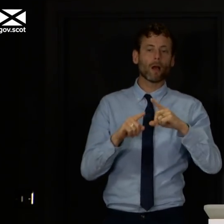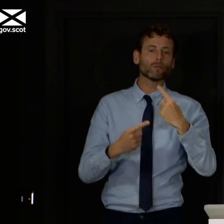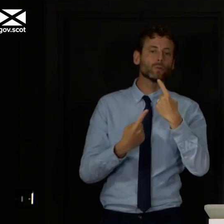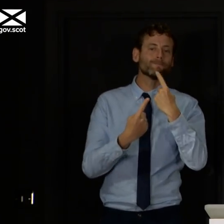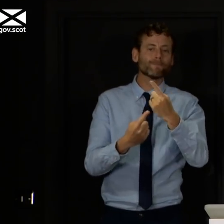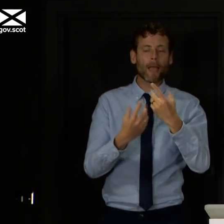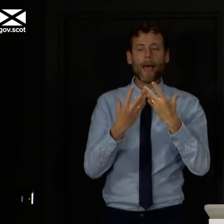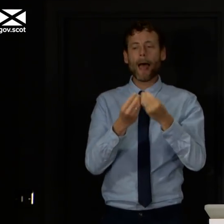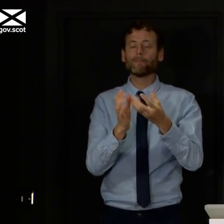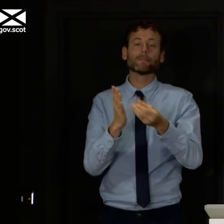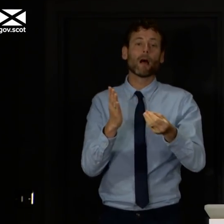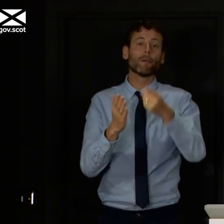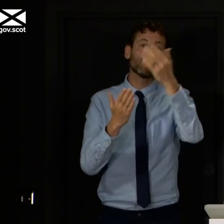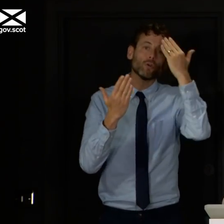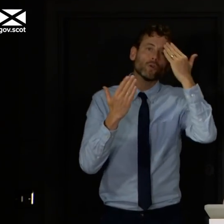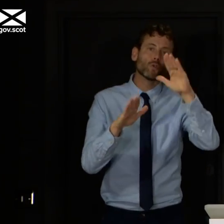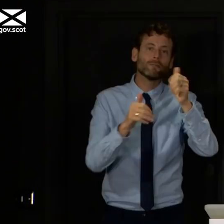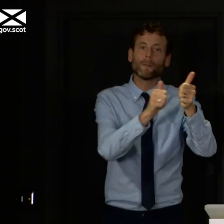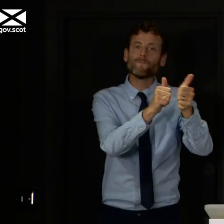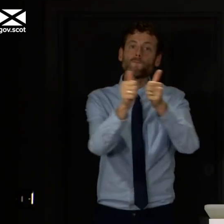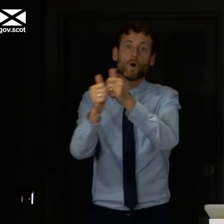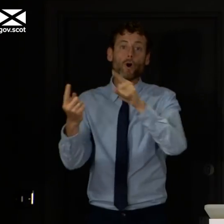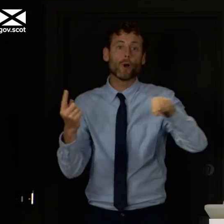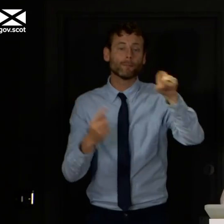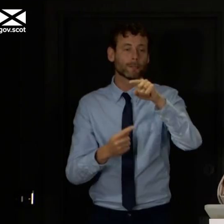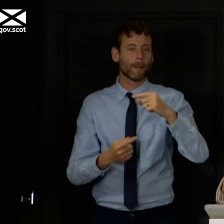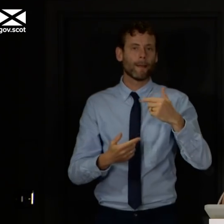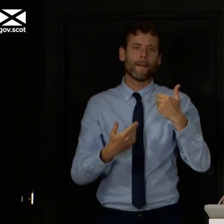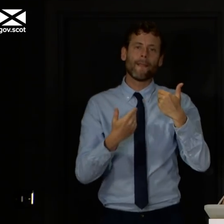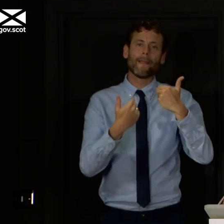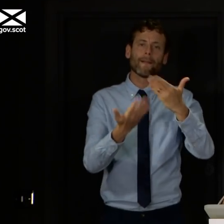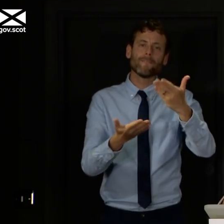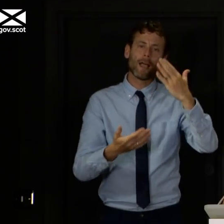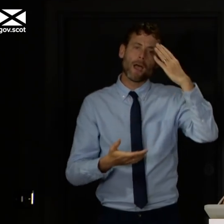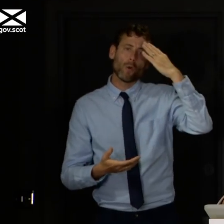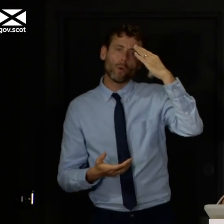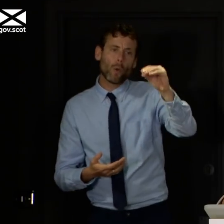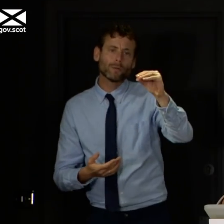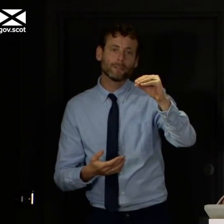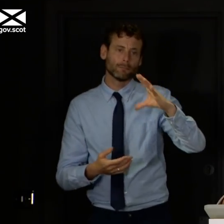that all being equal and all going well, we would see a reopening of the tourism sector